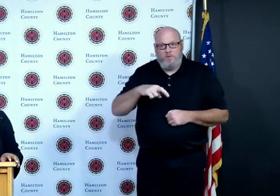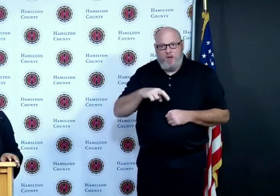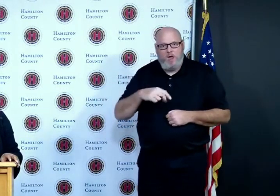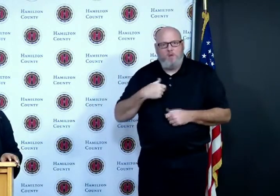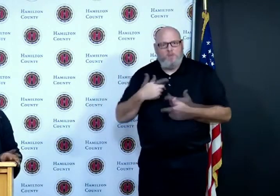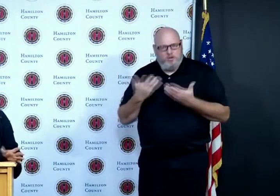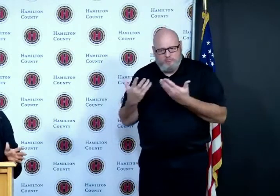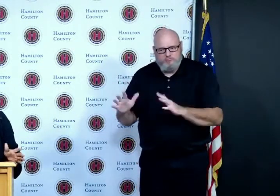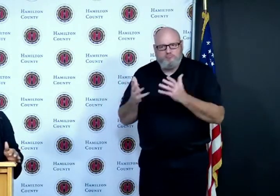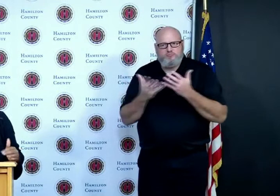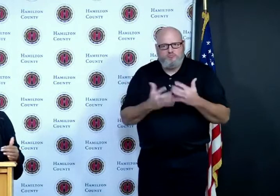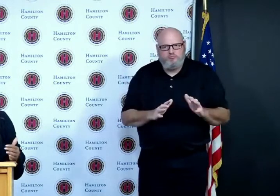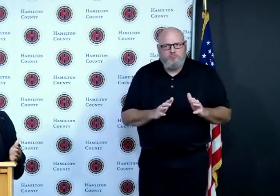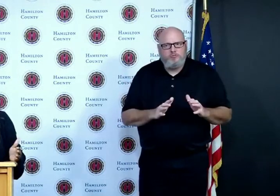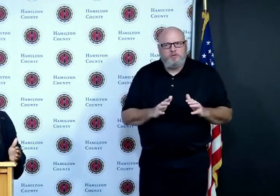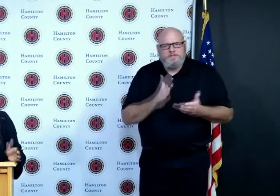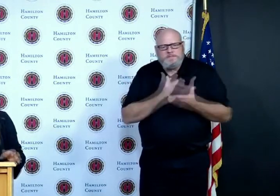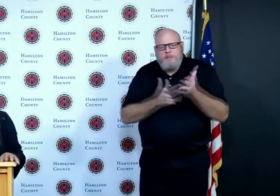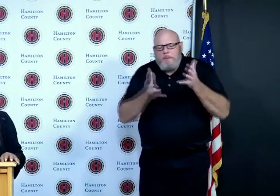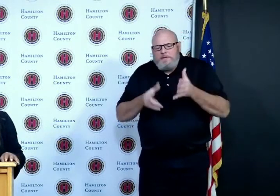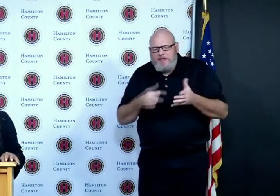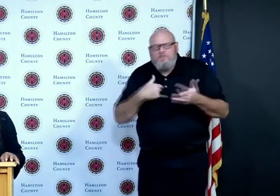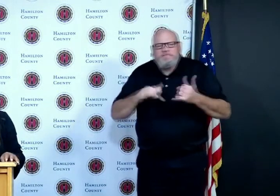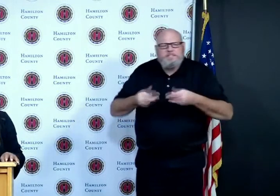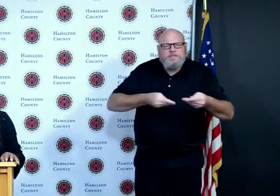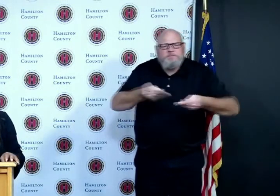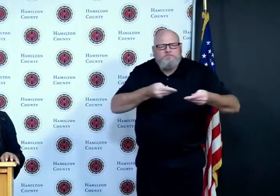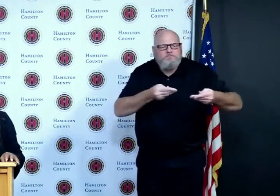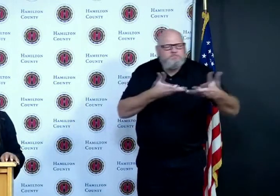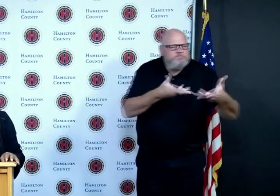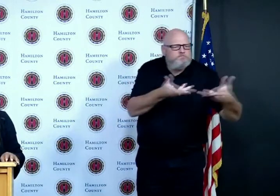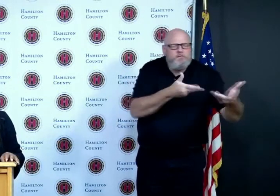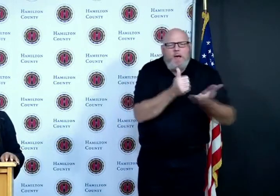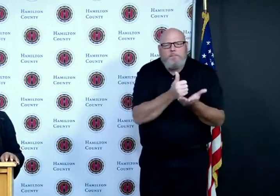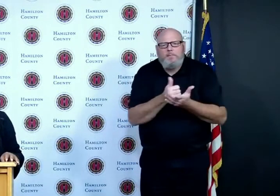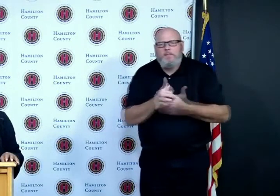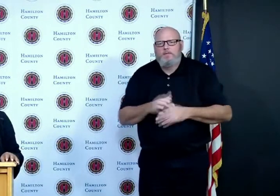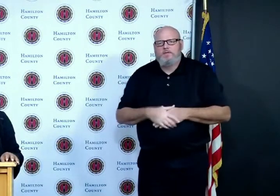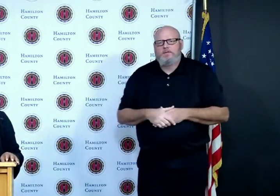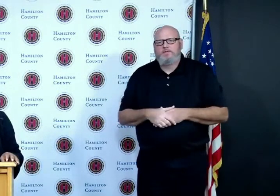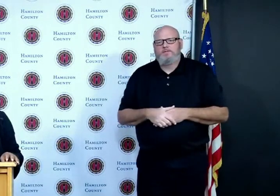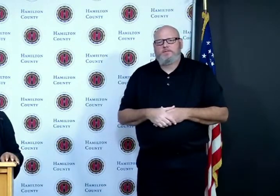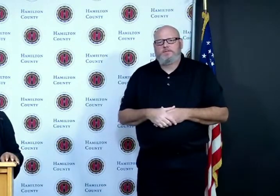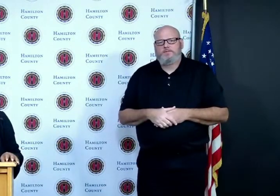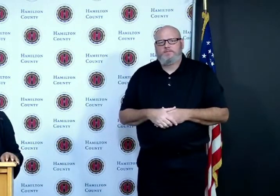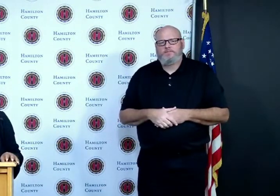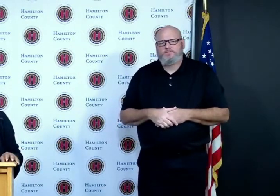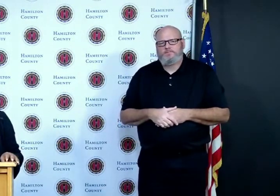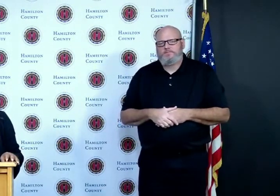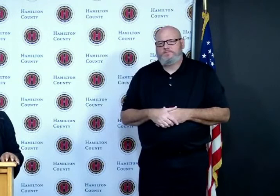really still needed help so we know that that is a major focus we also will be looking at how do